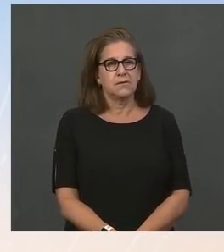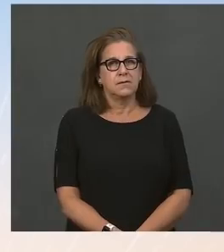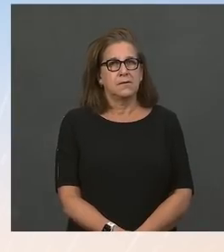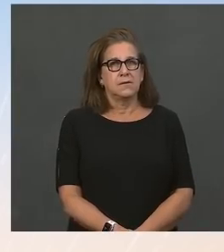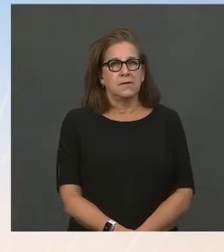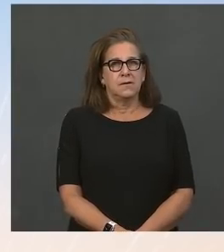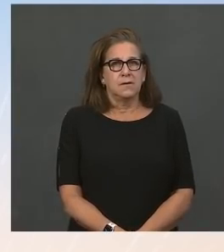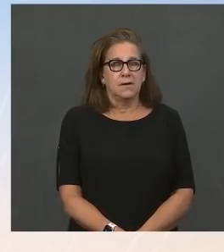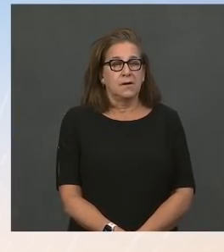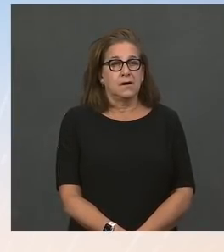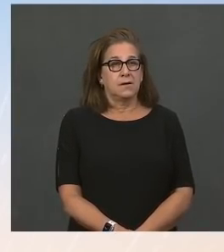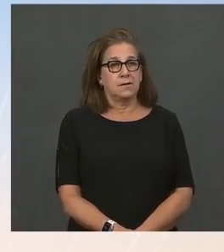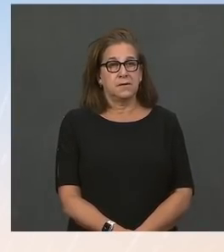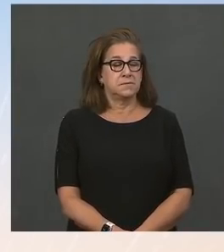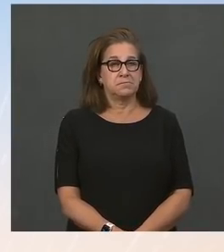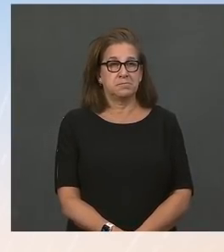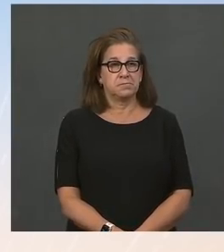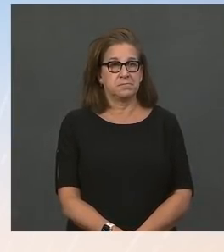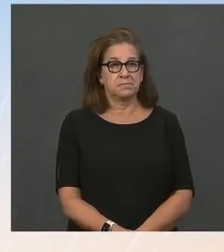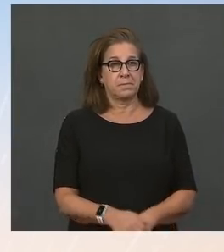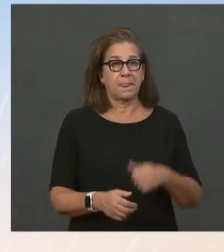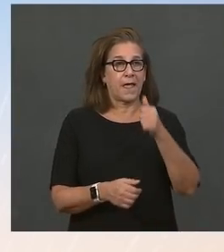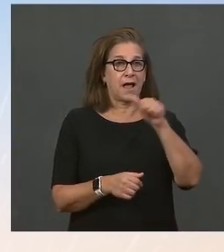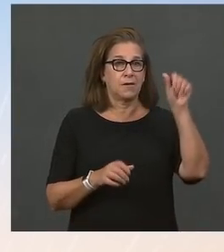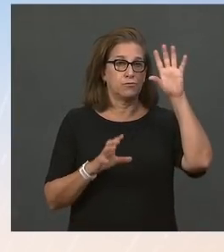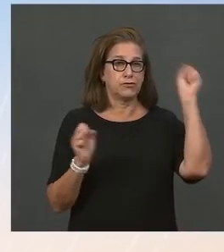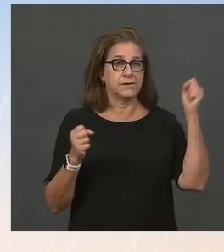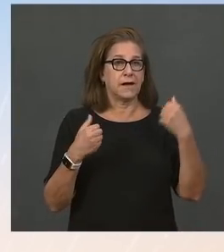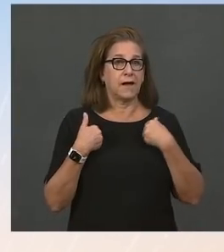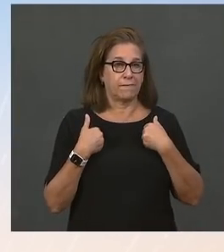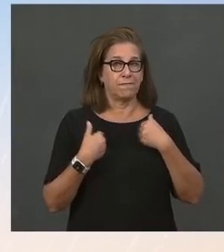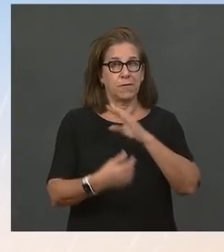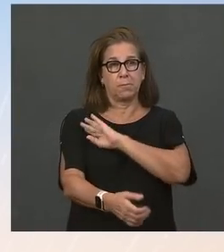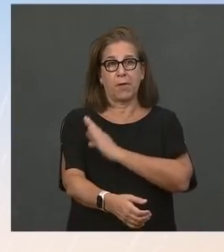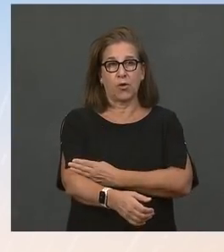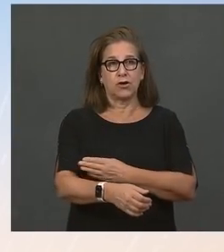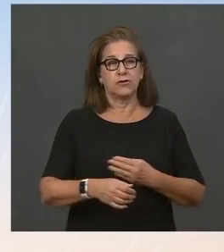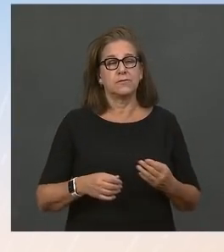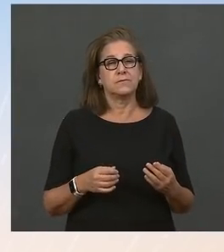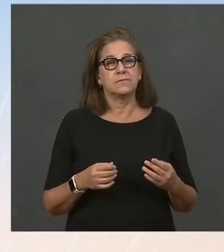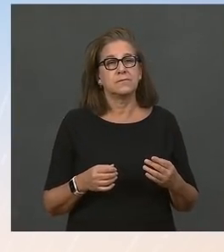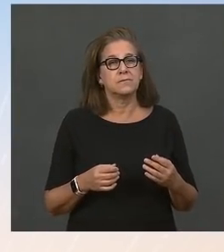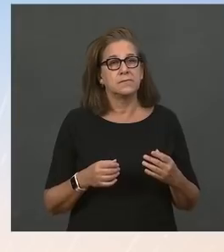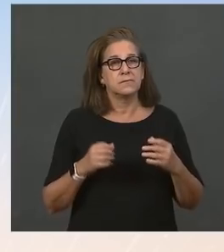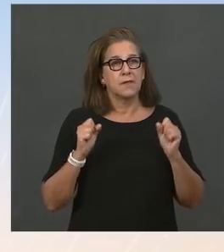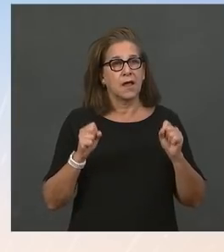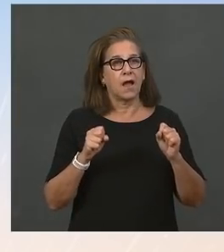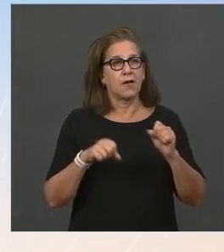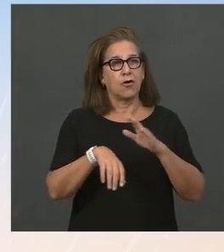Well, any President has the ability to use the National Guard from the federal level.